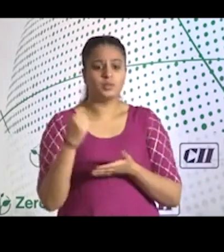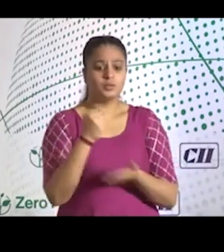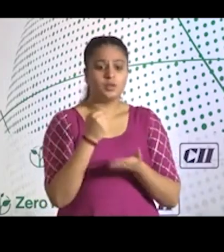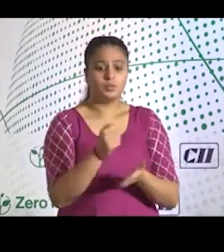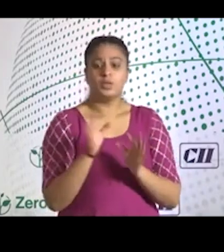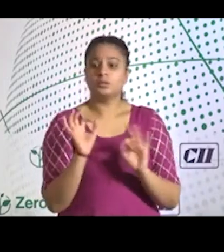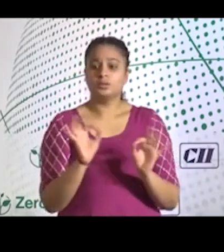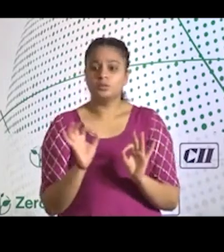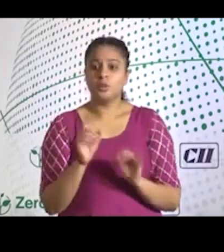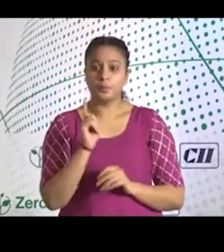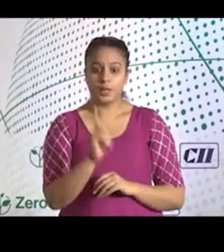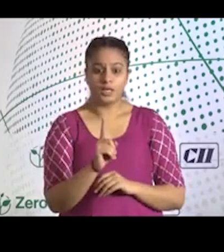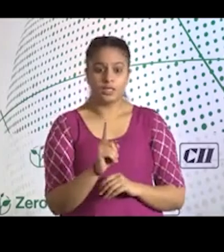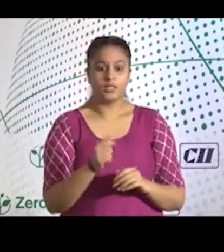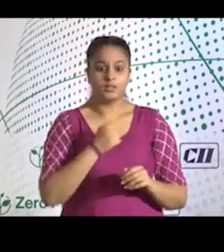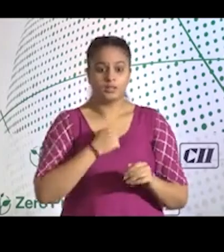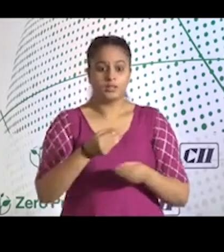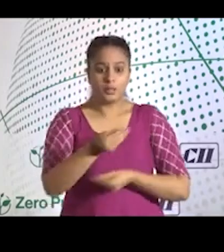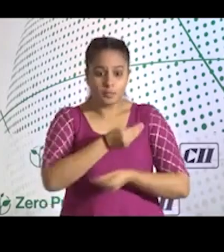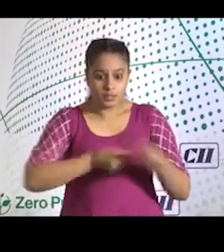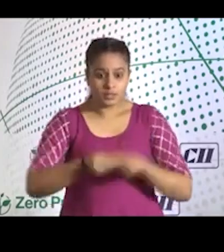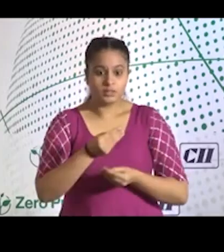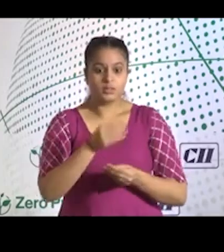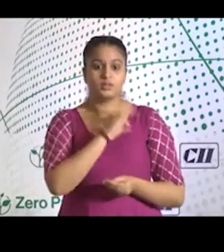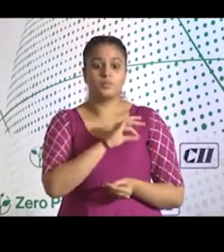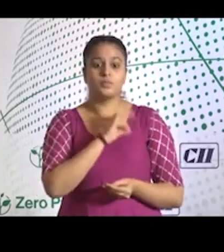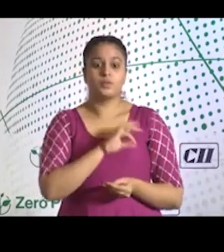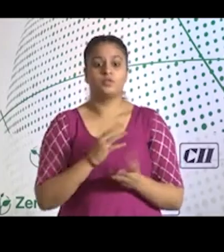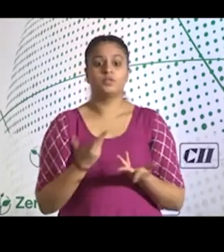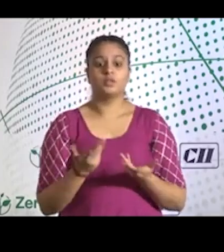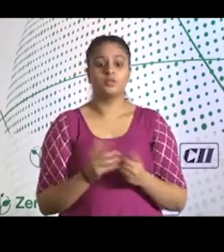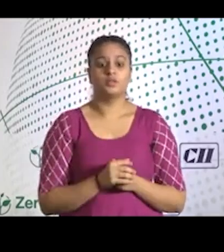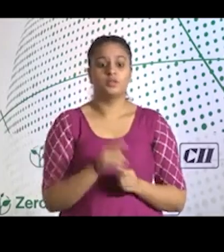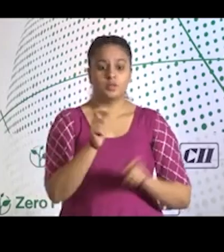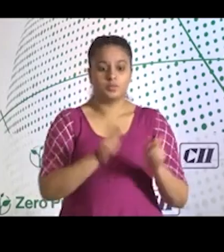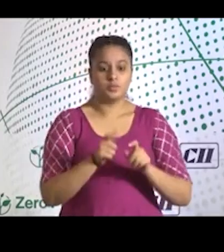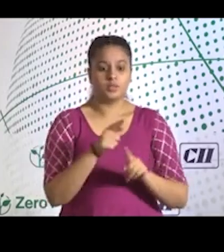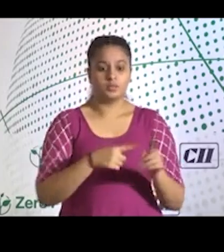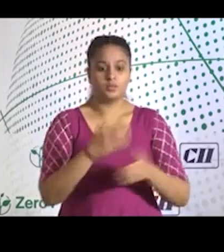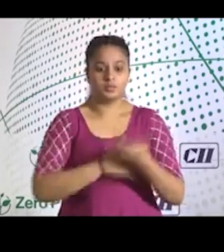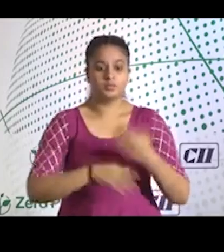but are we bringing it into mainstream or really encouraging businesses